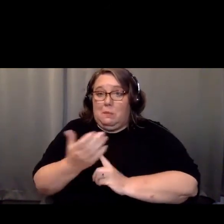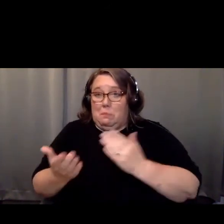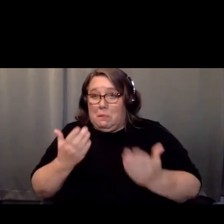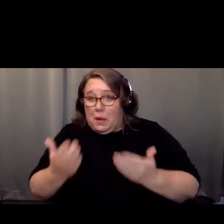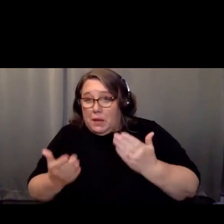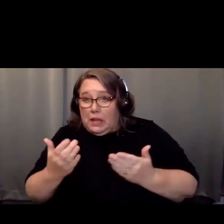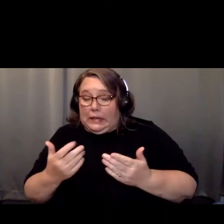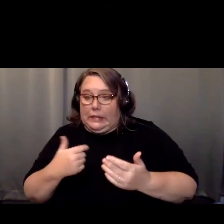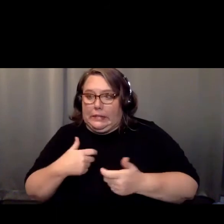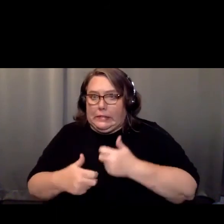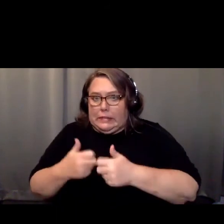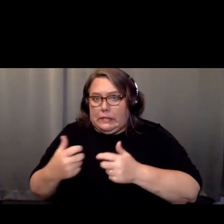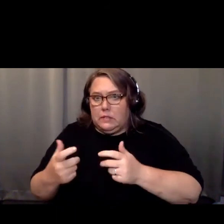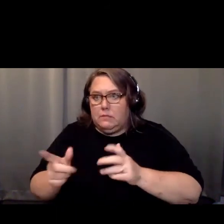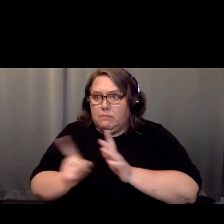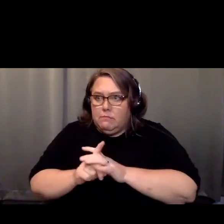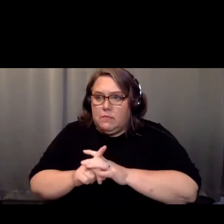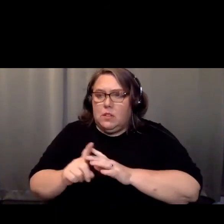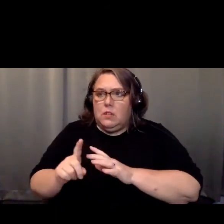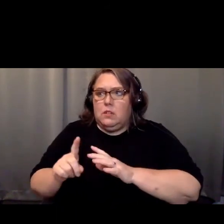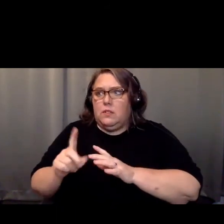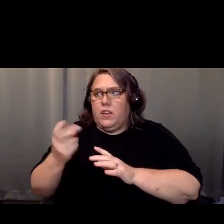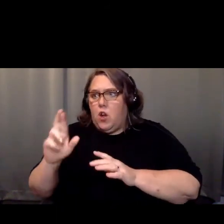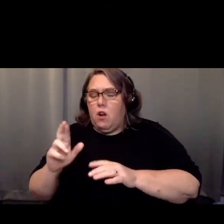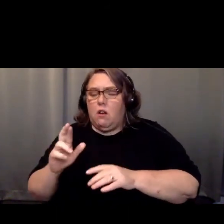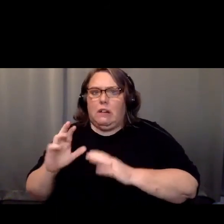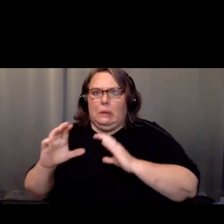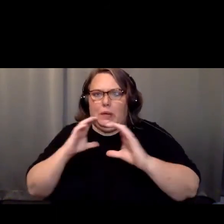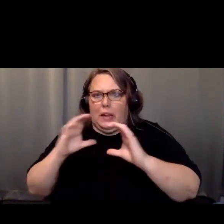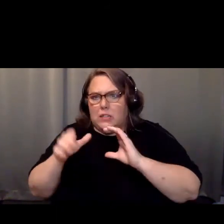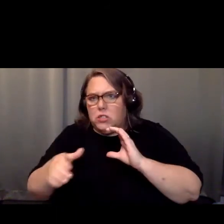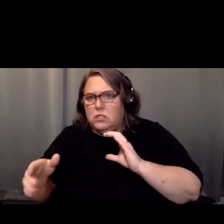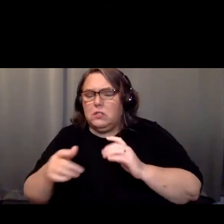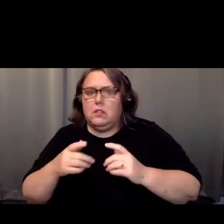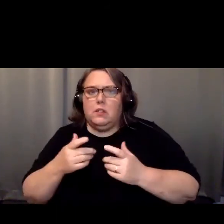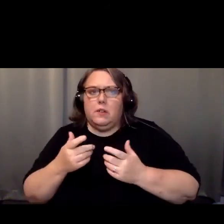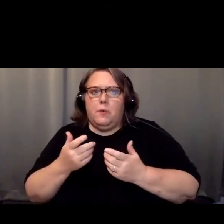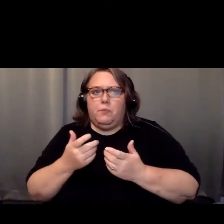maybe an issue regarding communication between the client and the vocational rehabilitation counselor,